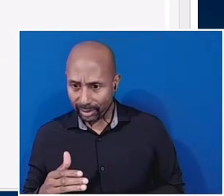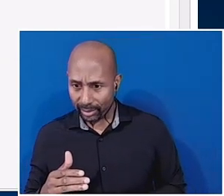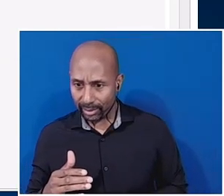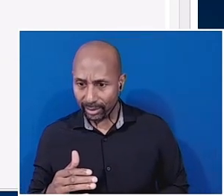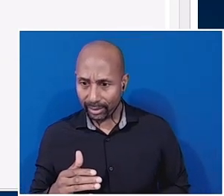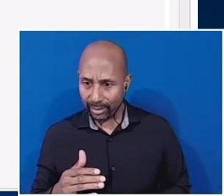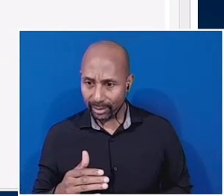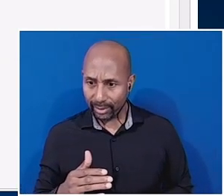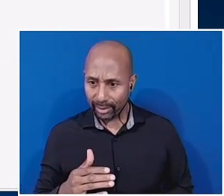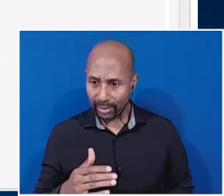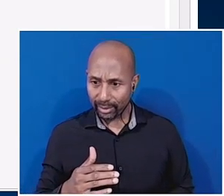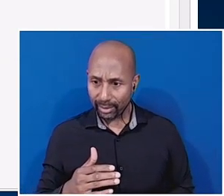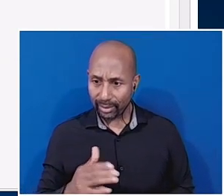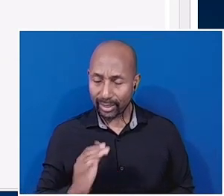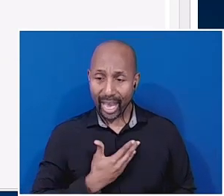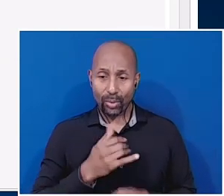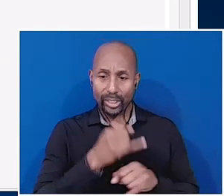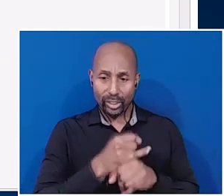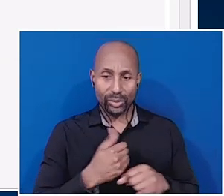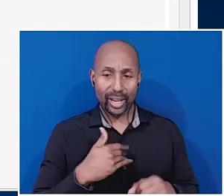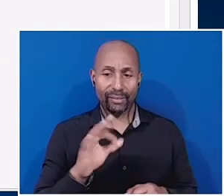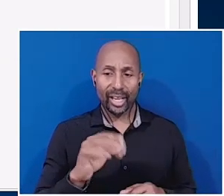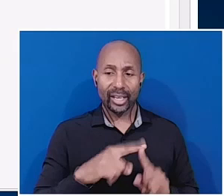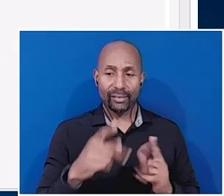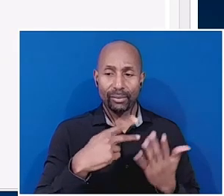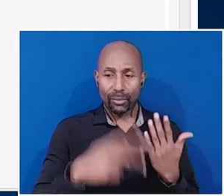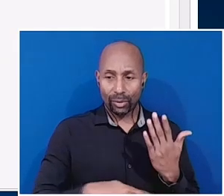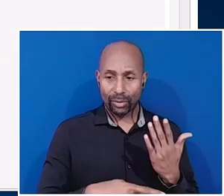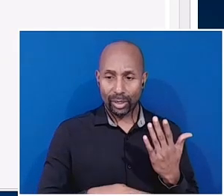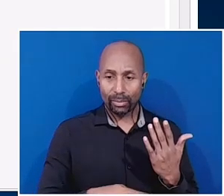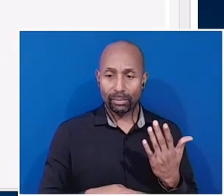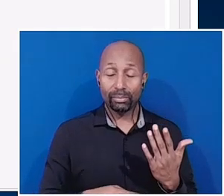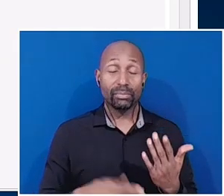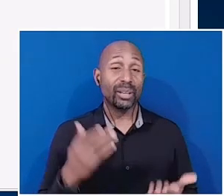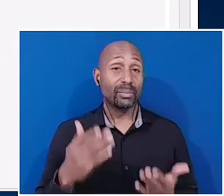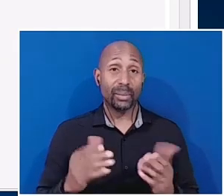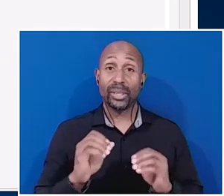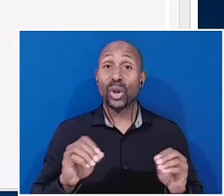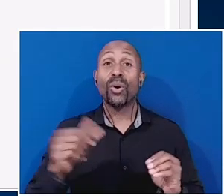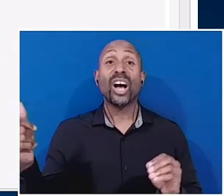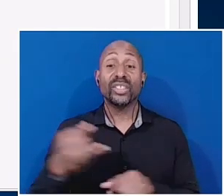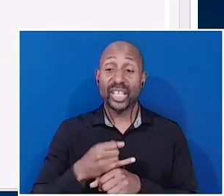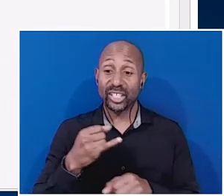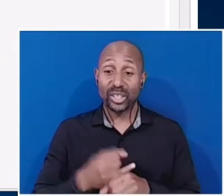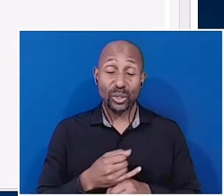farmed out if the institution closed. So is this actually also a question about